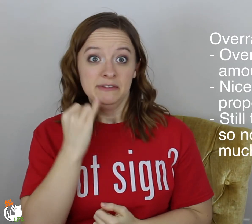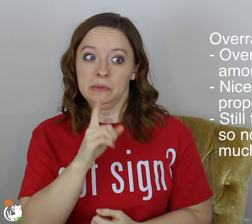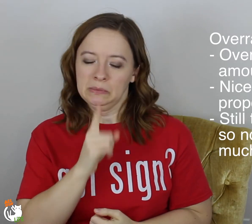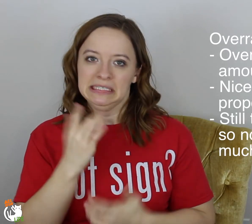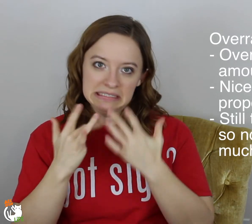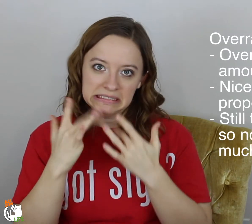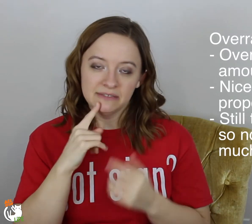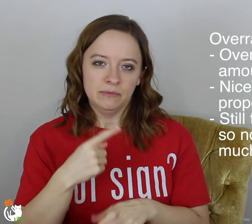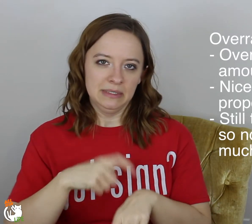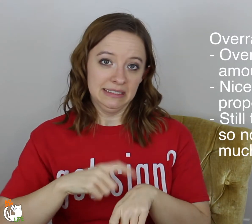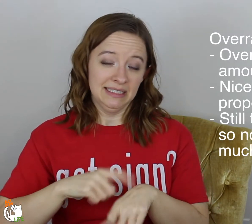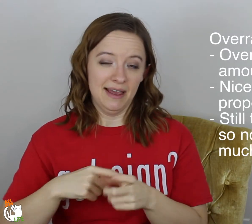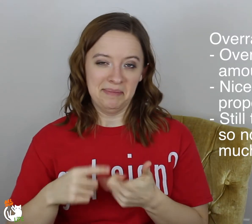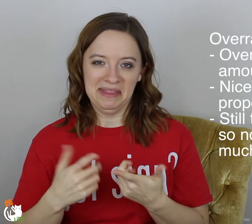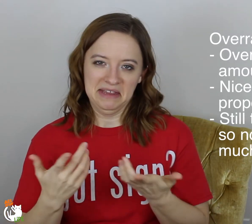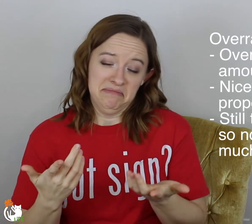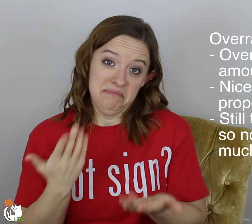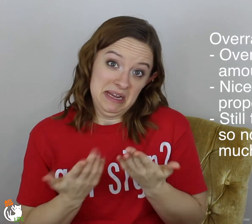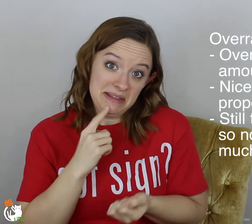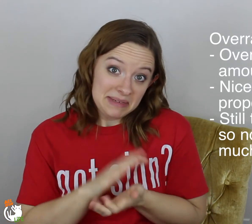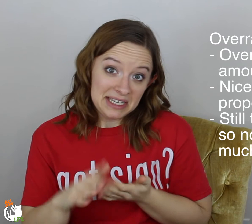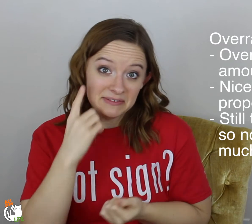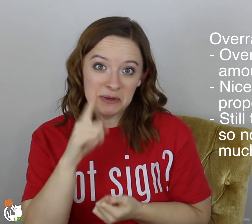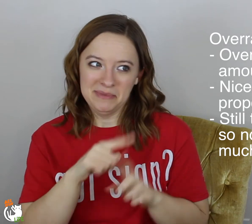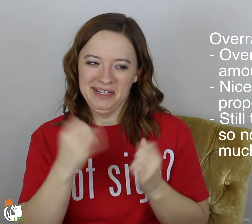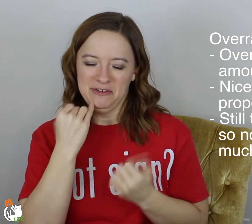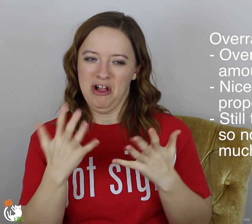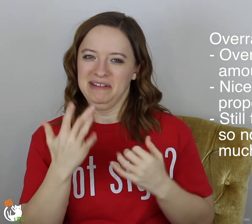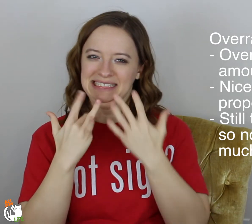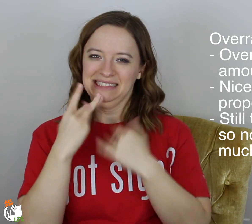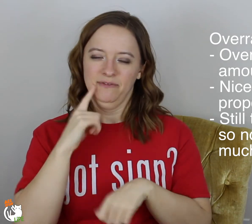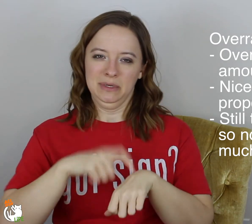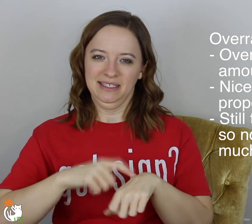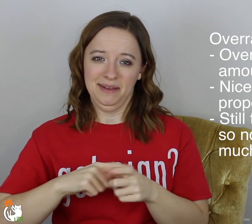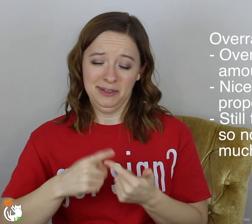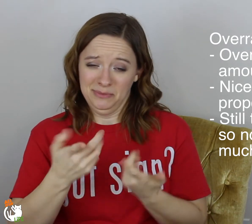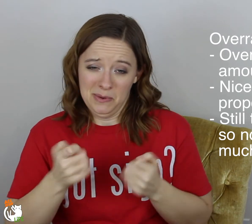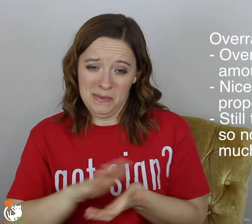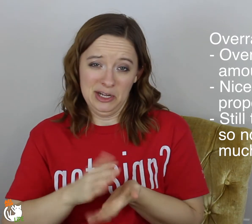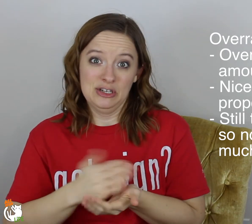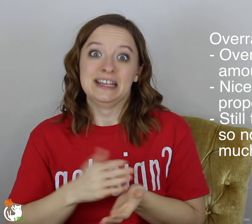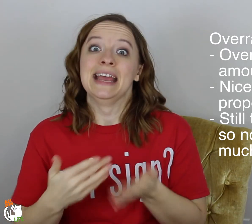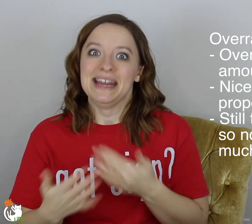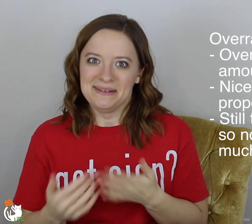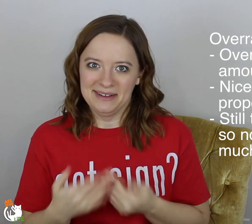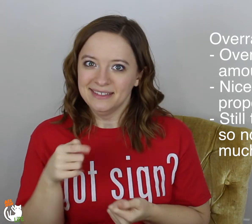But if you're really lacking on time, then maybe it would be nice for you. Still, if you don't have a lot of time you probably don't want to cook anyways